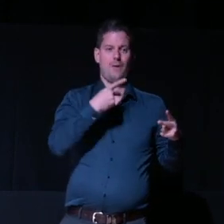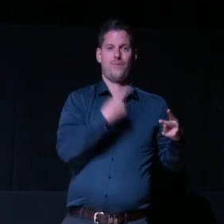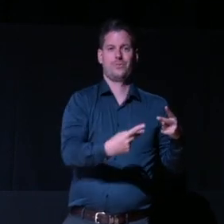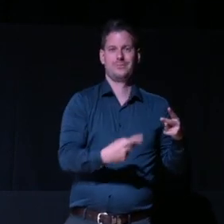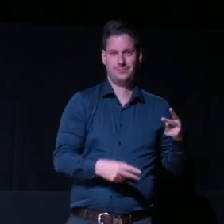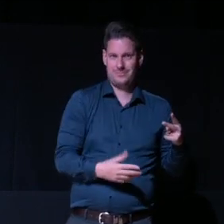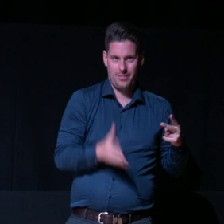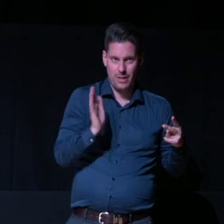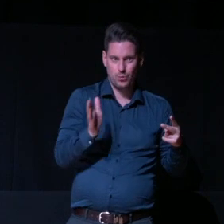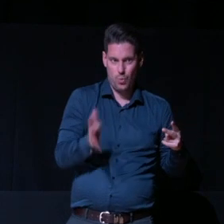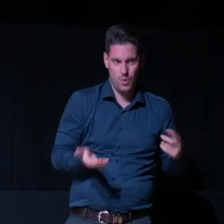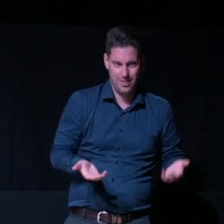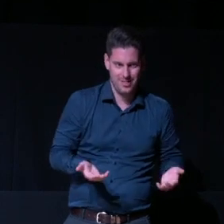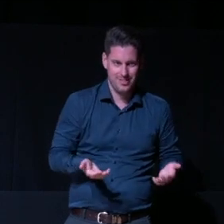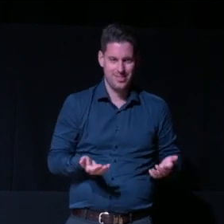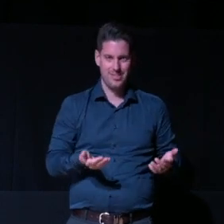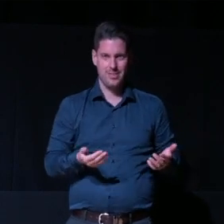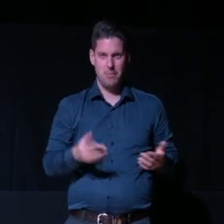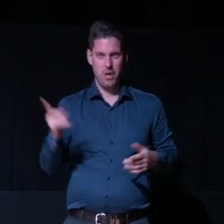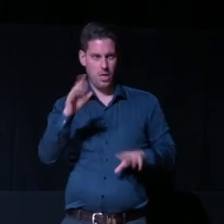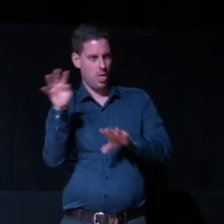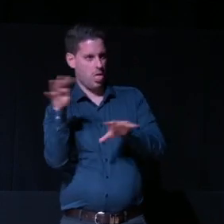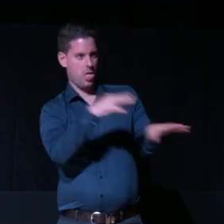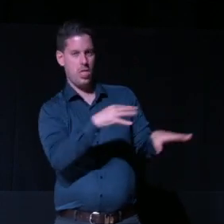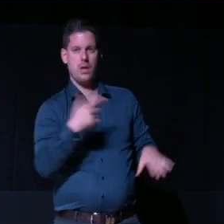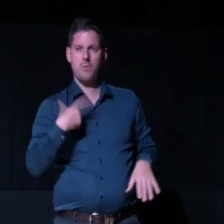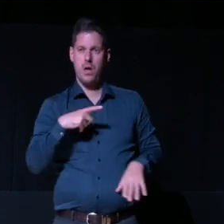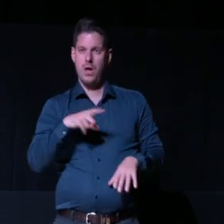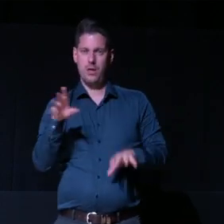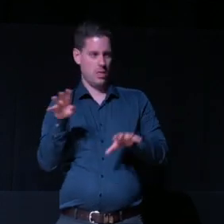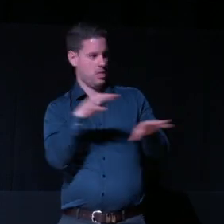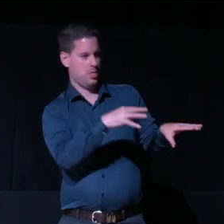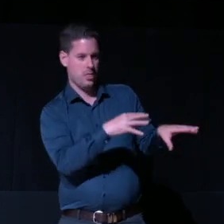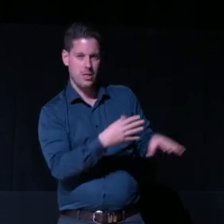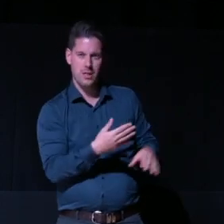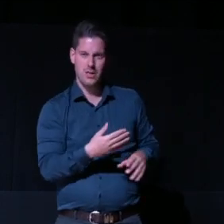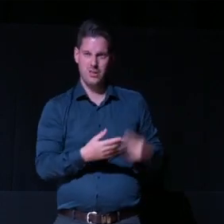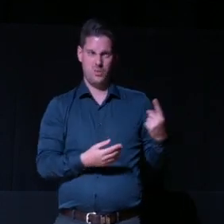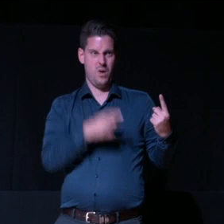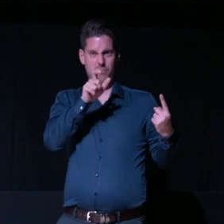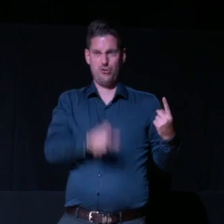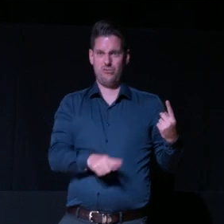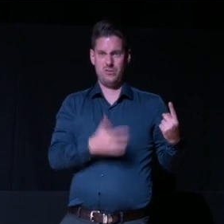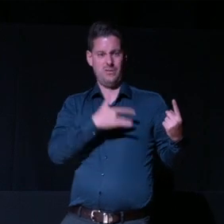And I think it's really easy to get sucked into that narrative and react to that narrative